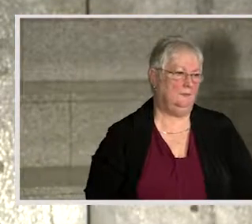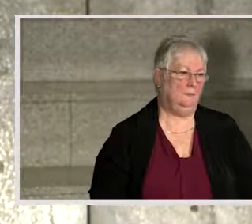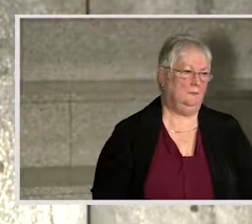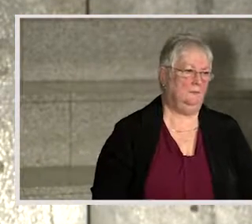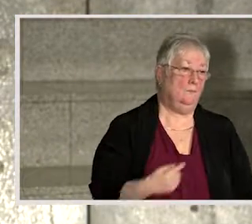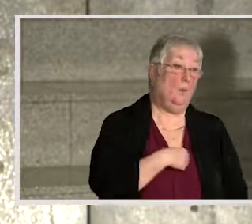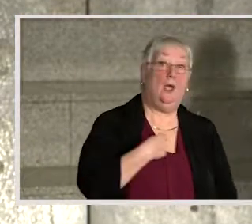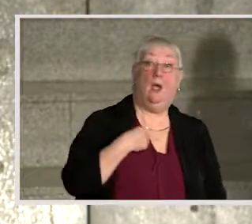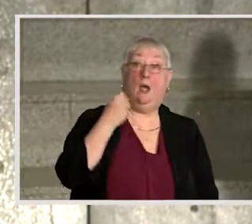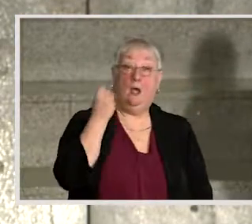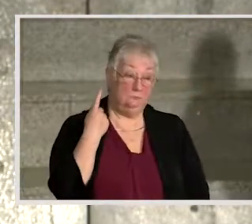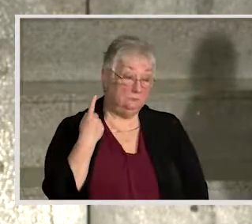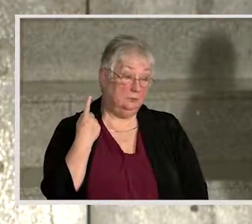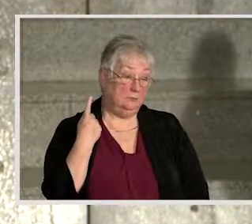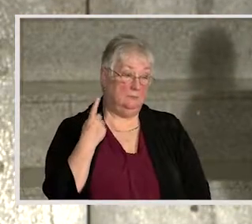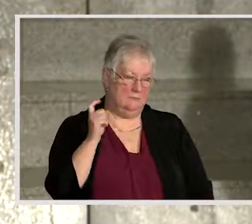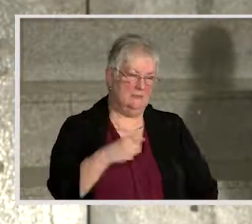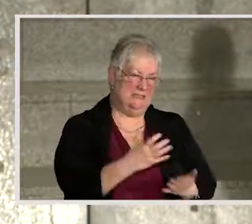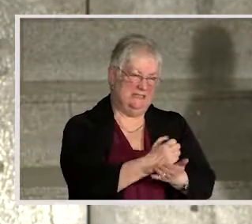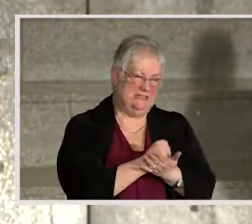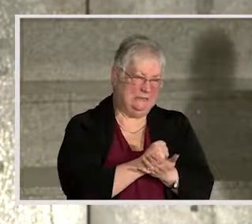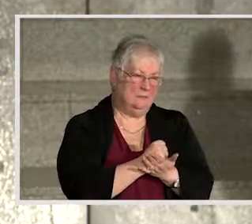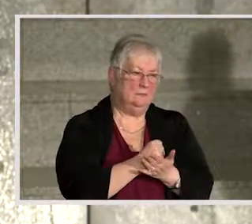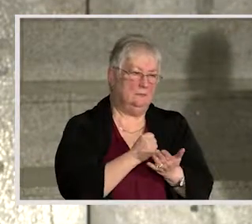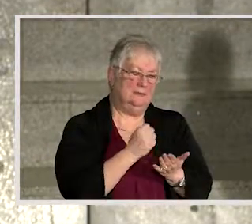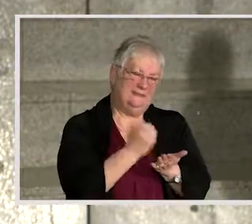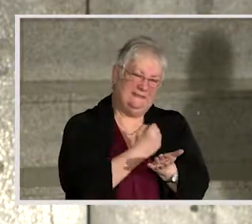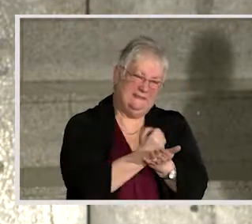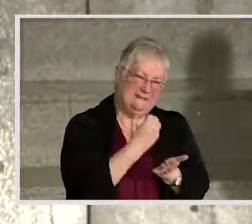HOLD THAT THIS GROWTH MUST NOT BE BLIND TO THE HOUSING NEEDS OF